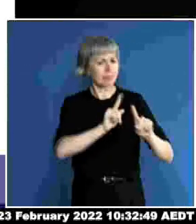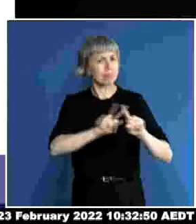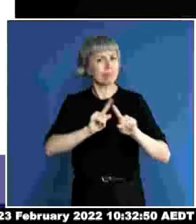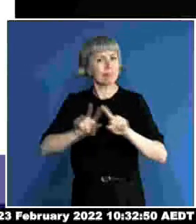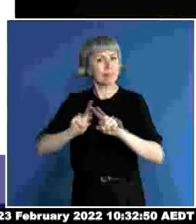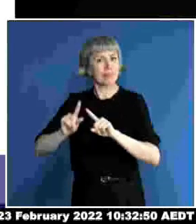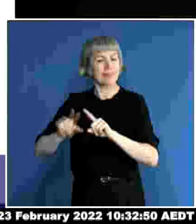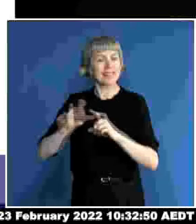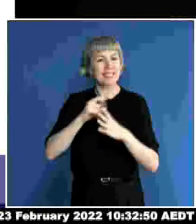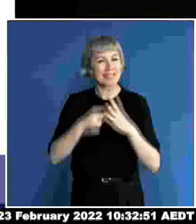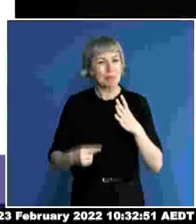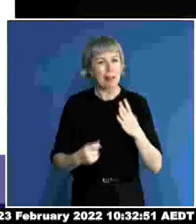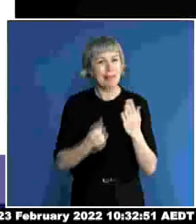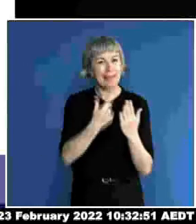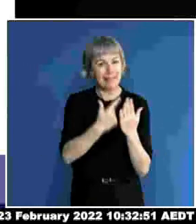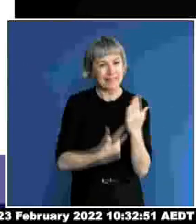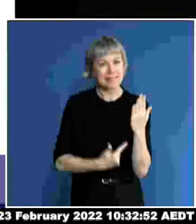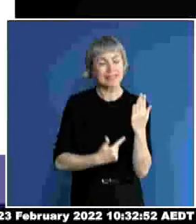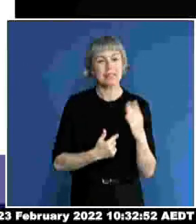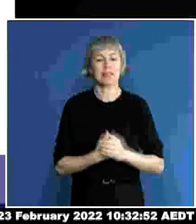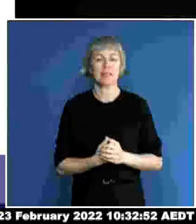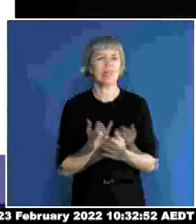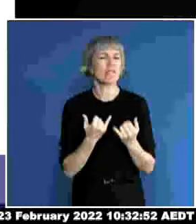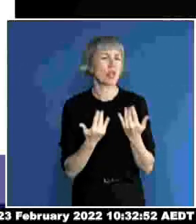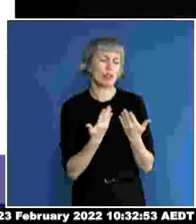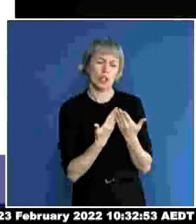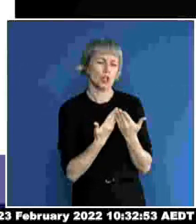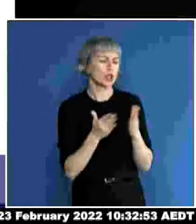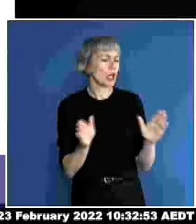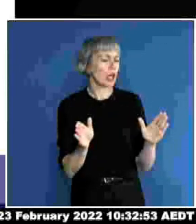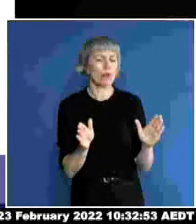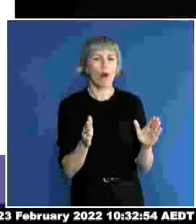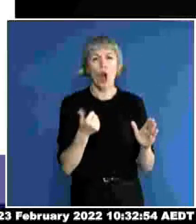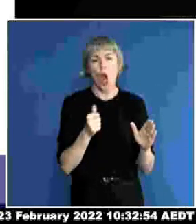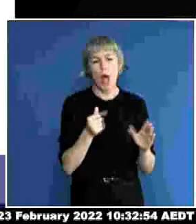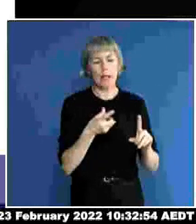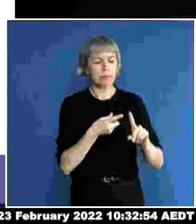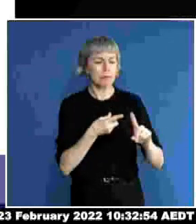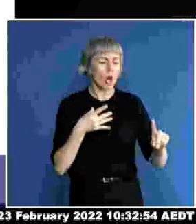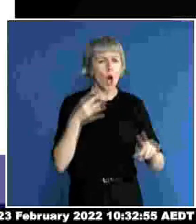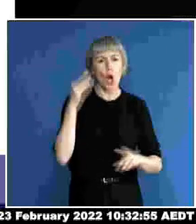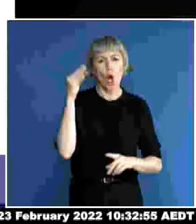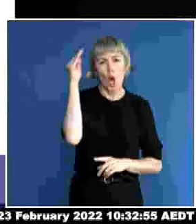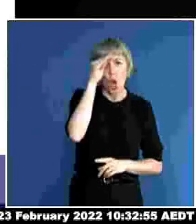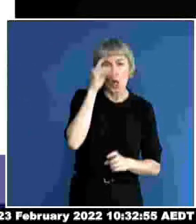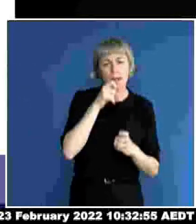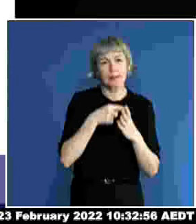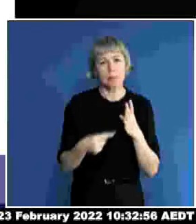general terms: specific learning, intellectual, neurological, autism, hearing,